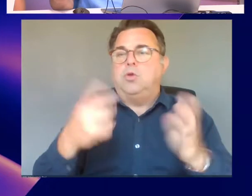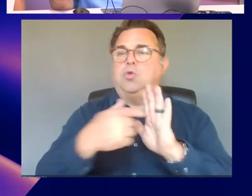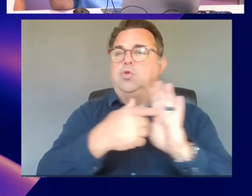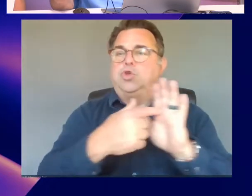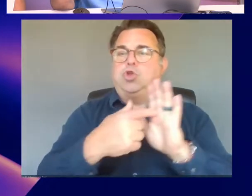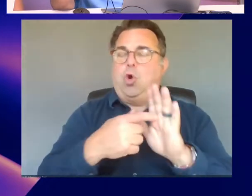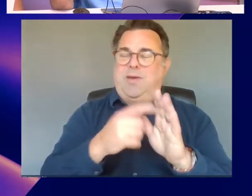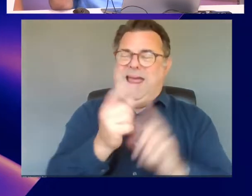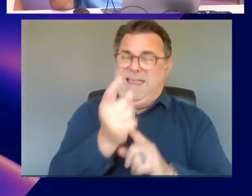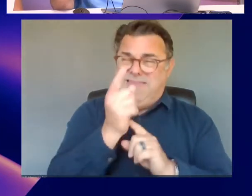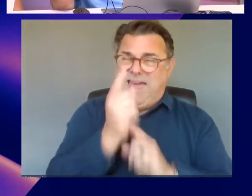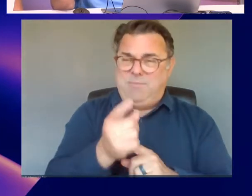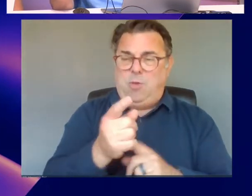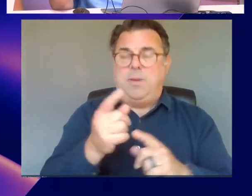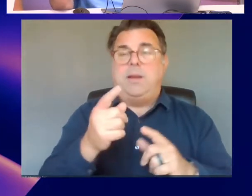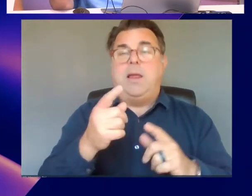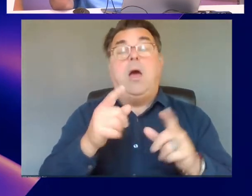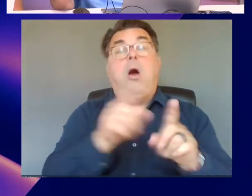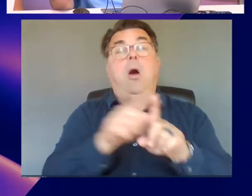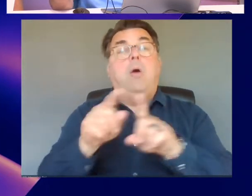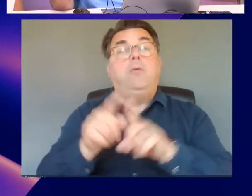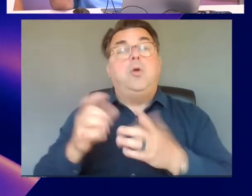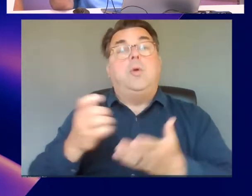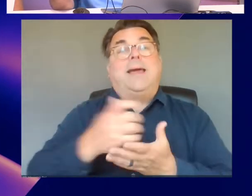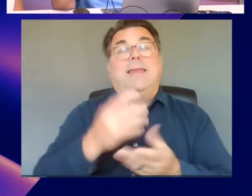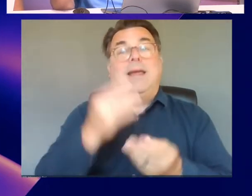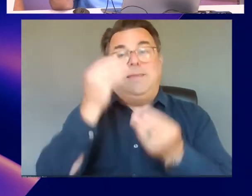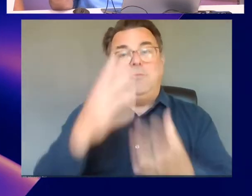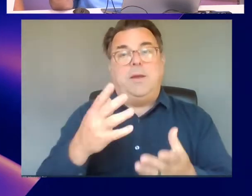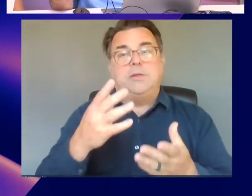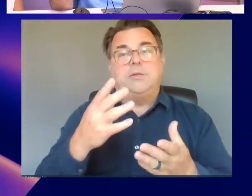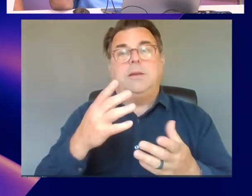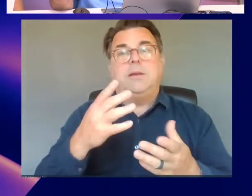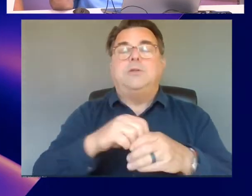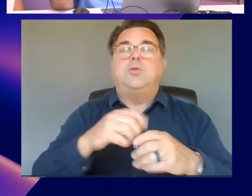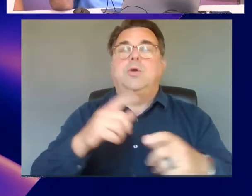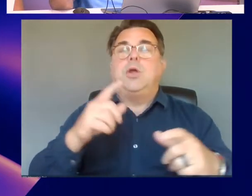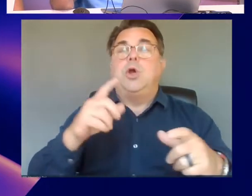and then you can also collect the data into your data lake, and then you can do the offline analysis,